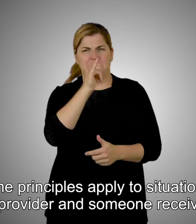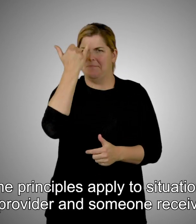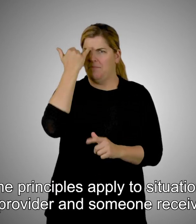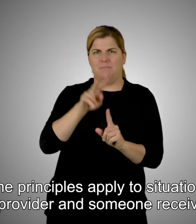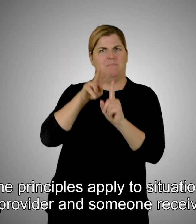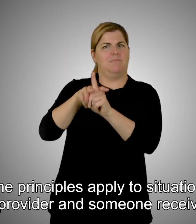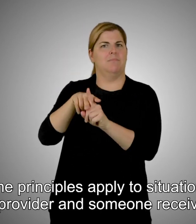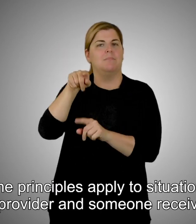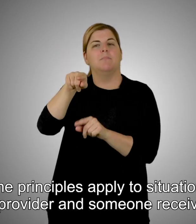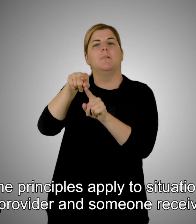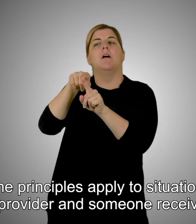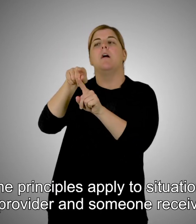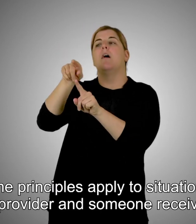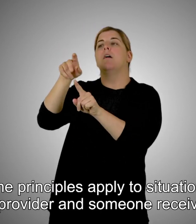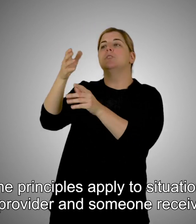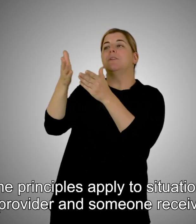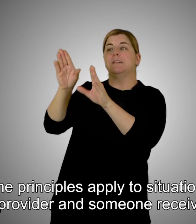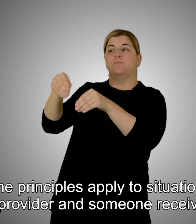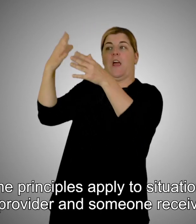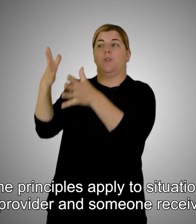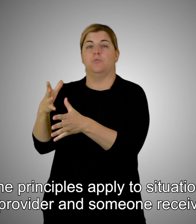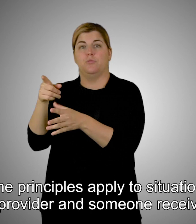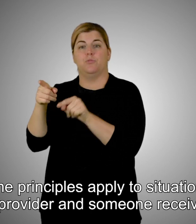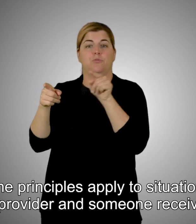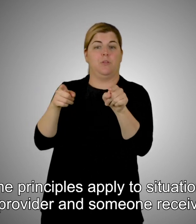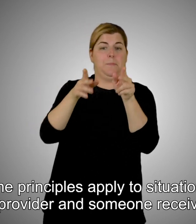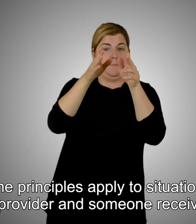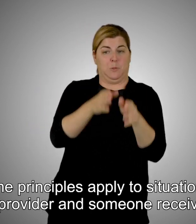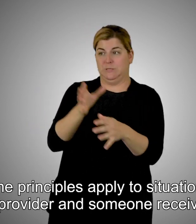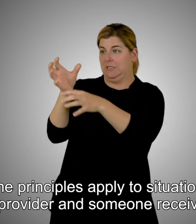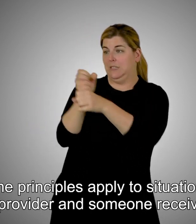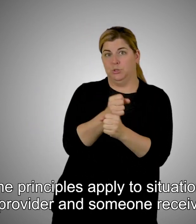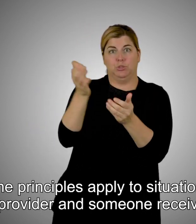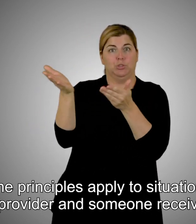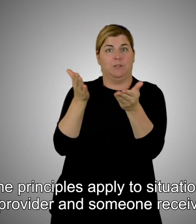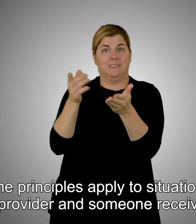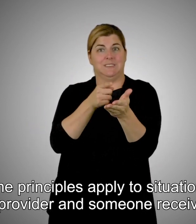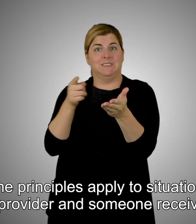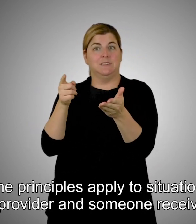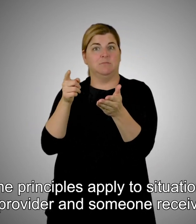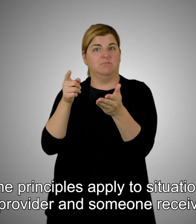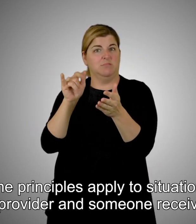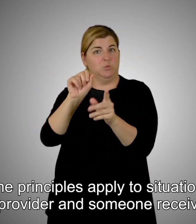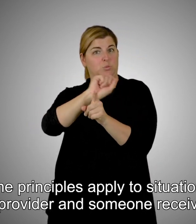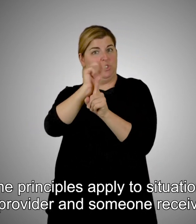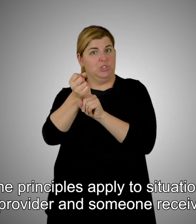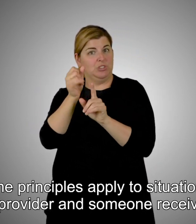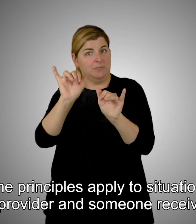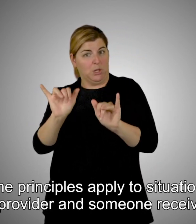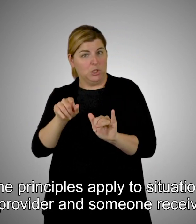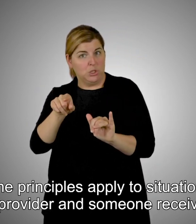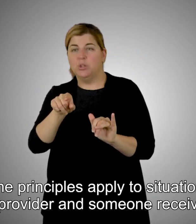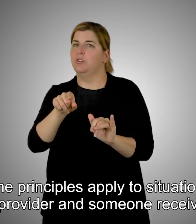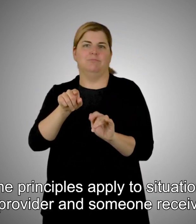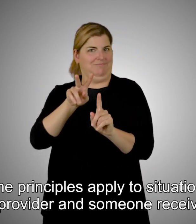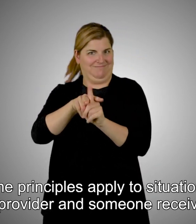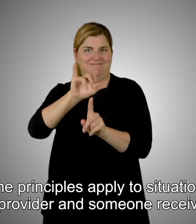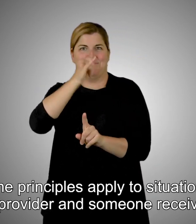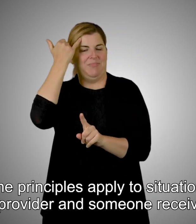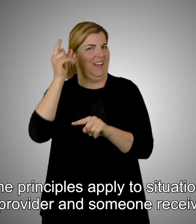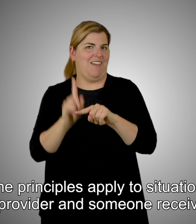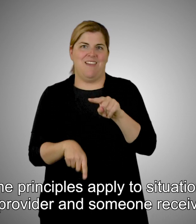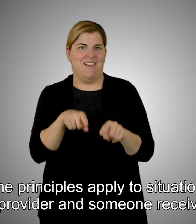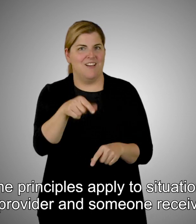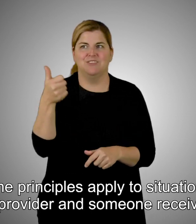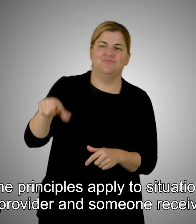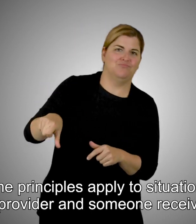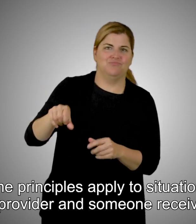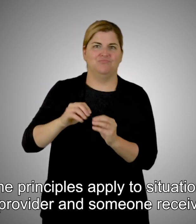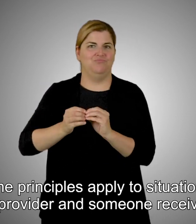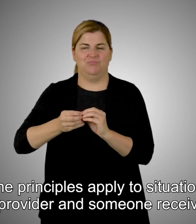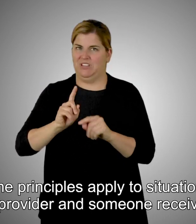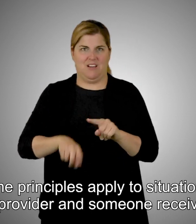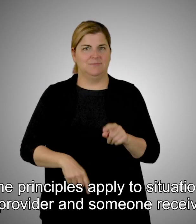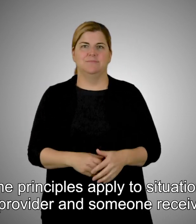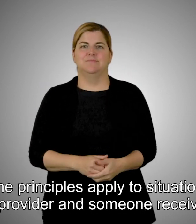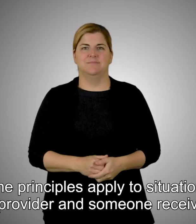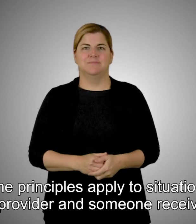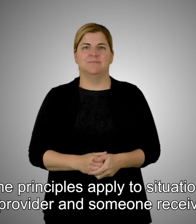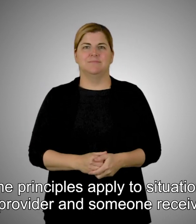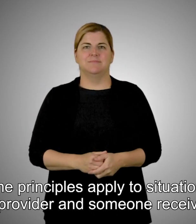The same principles apply to situations involving a service provider and someone receiving a service.